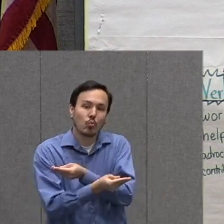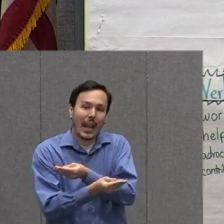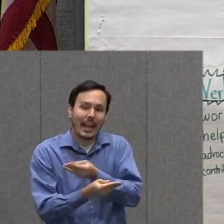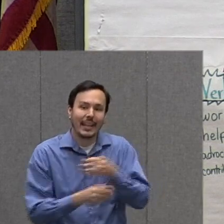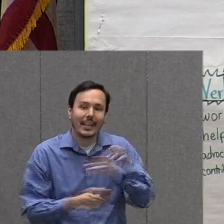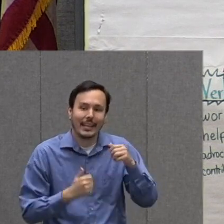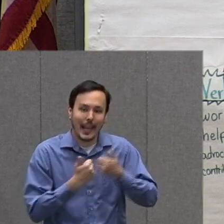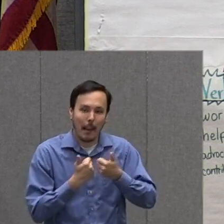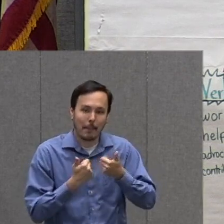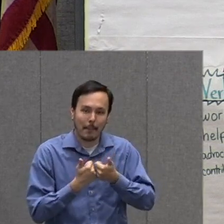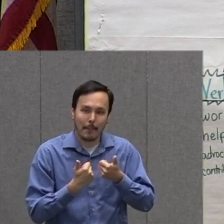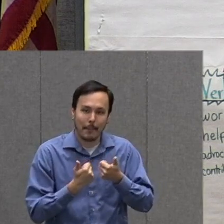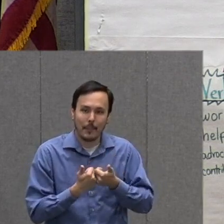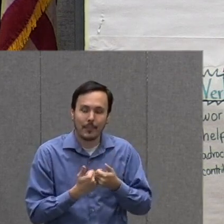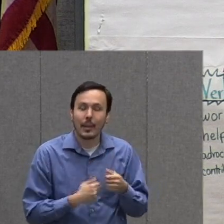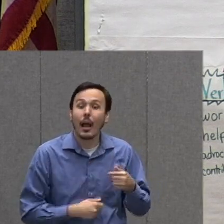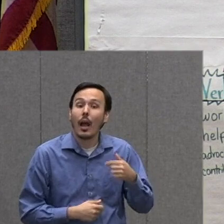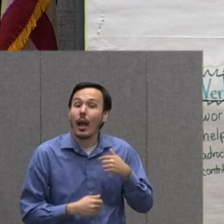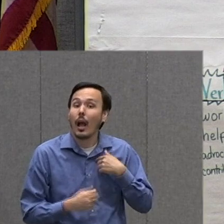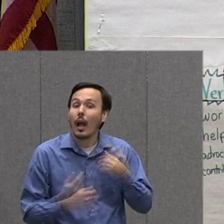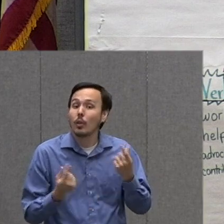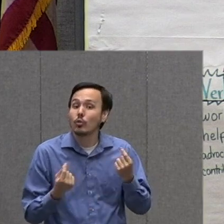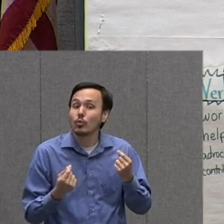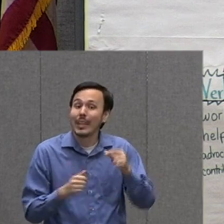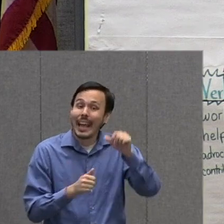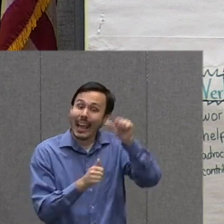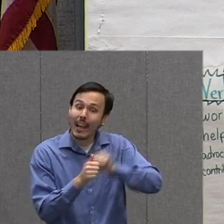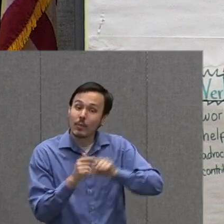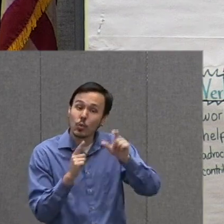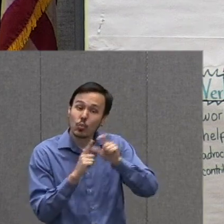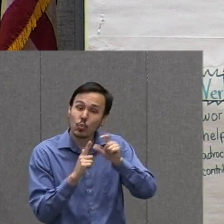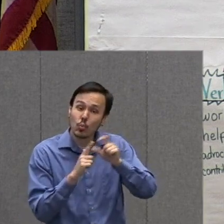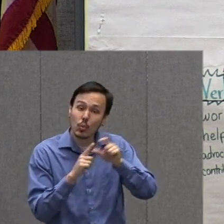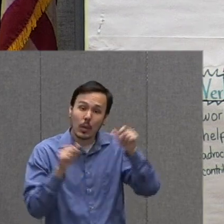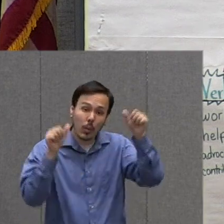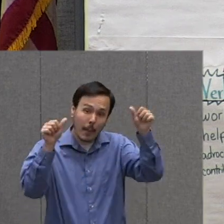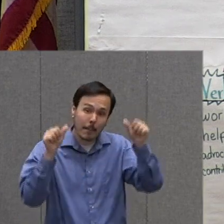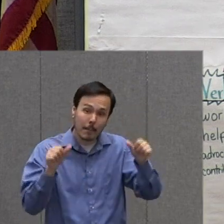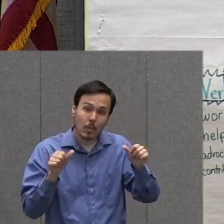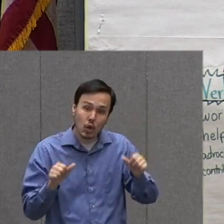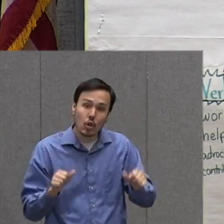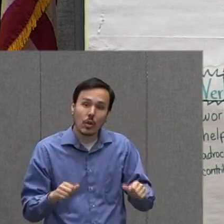What I have done is I took every word that we put on our sentence patterning chart